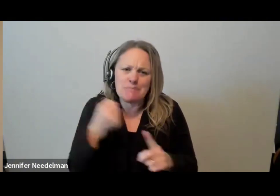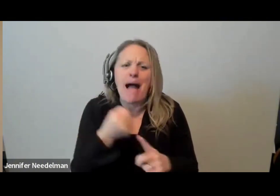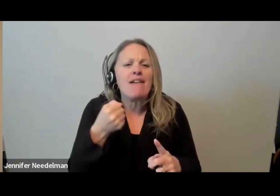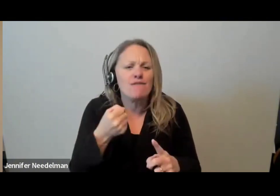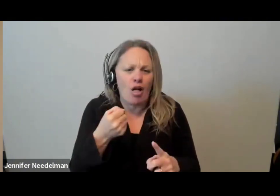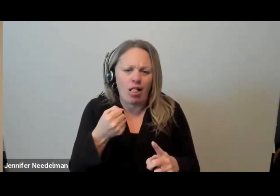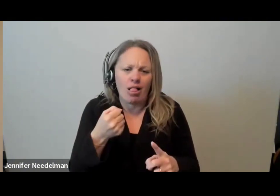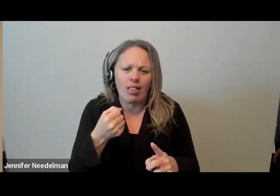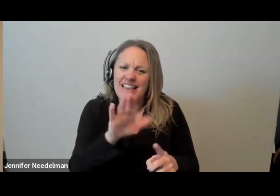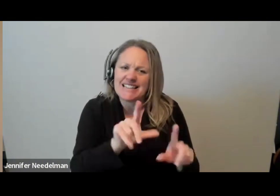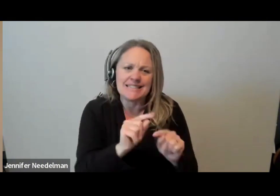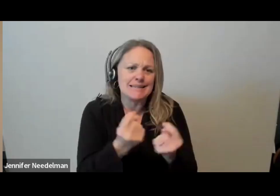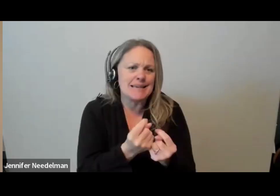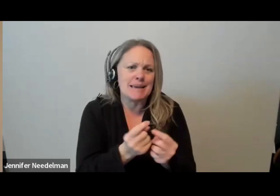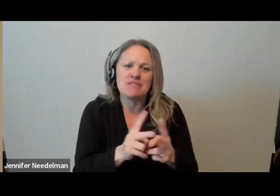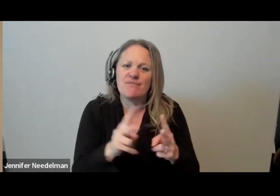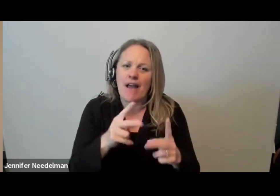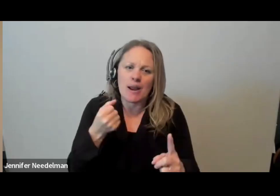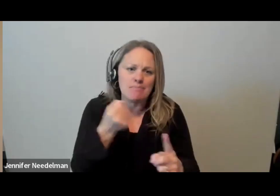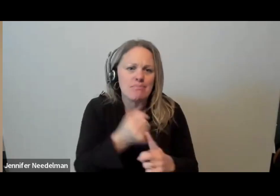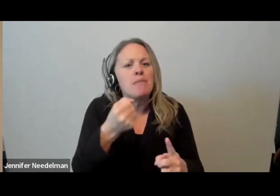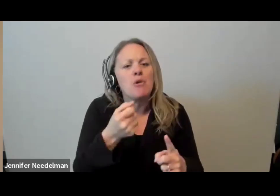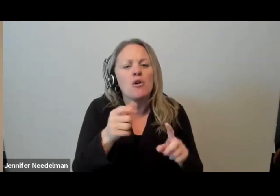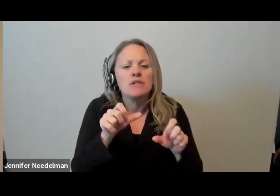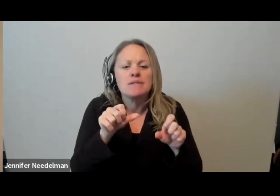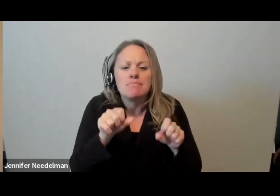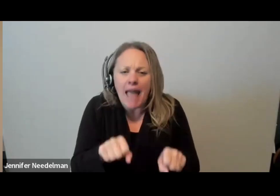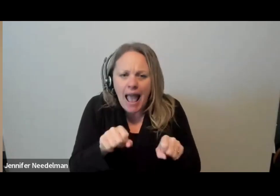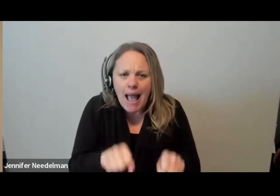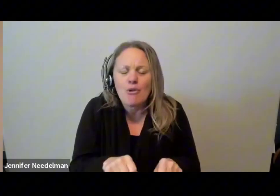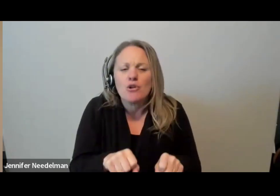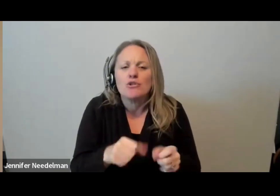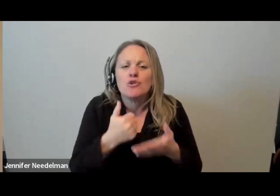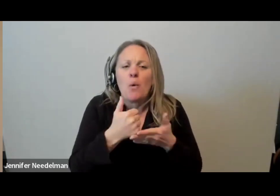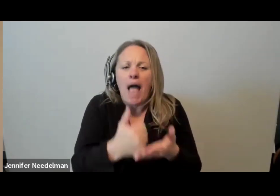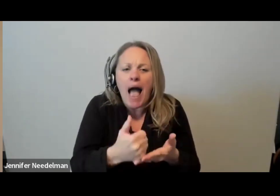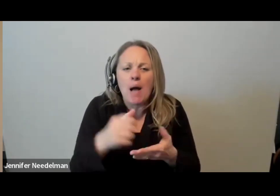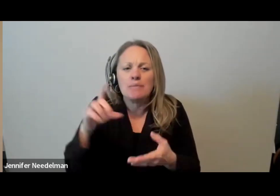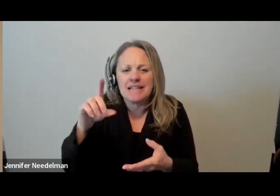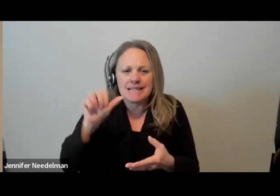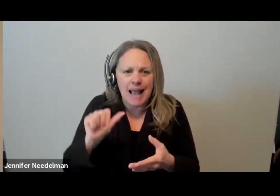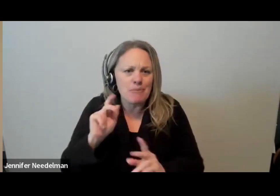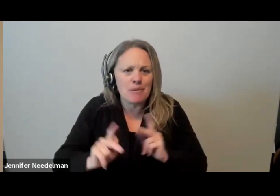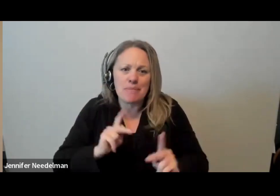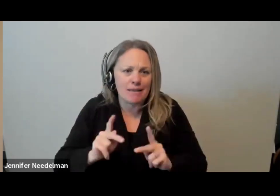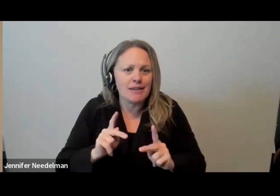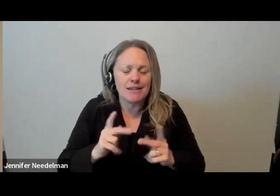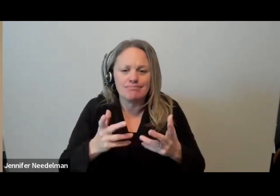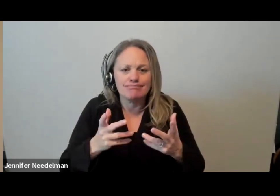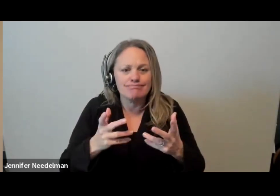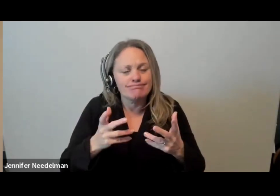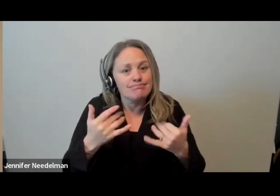his team is to just enabling folks to be able to, you know, really connect with this art form. So shout out to Jordan